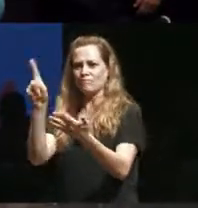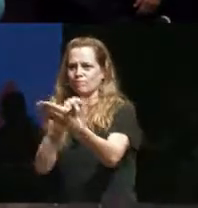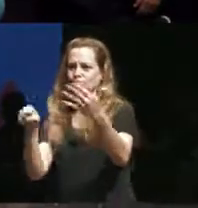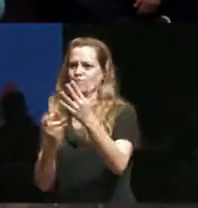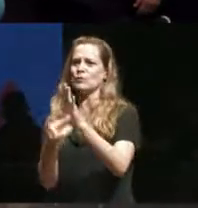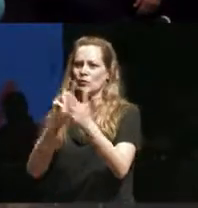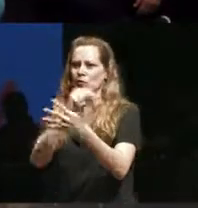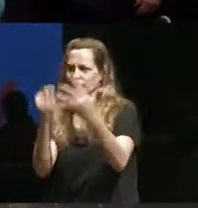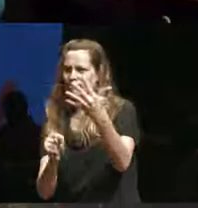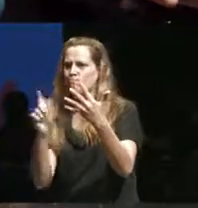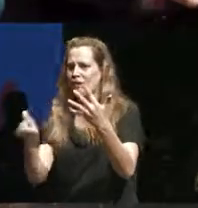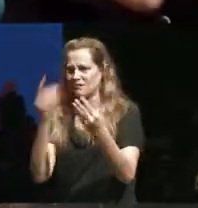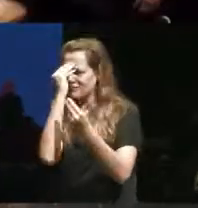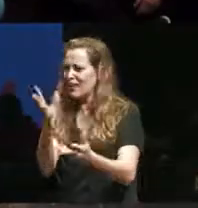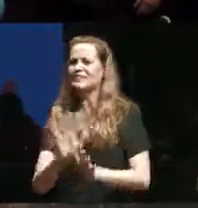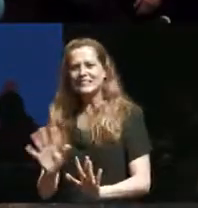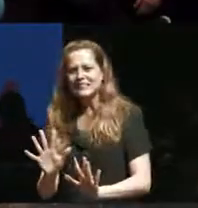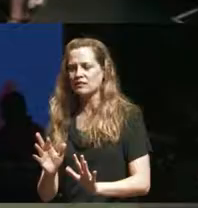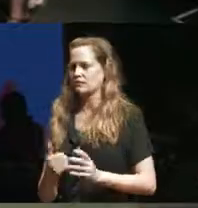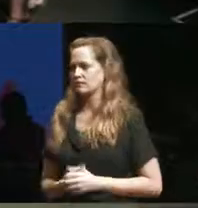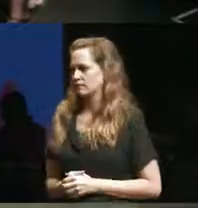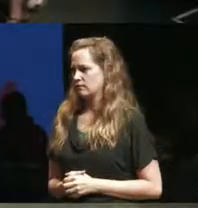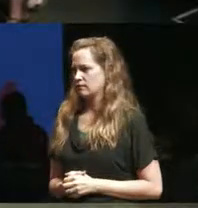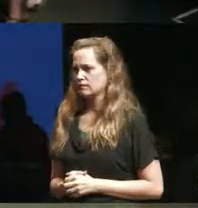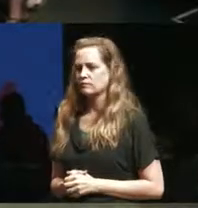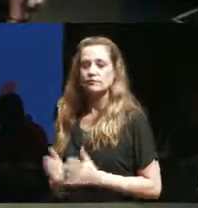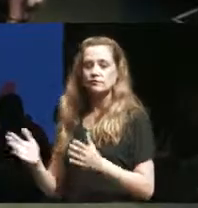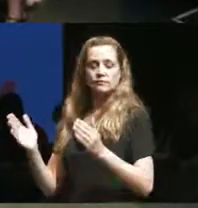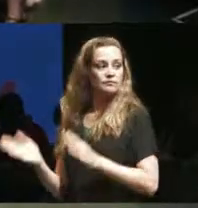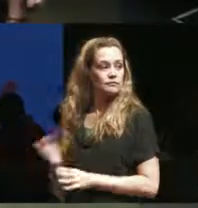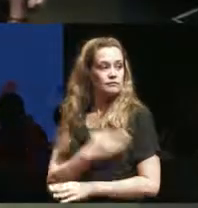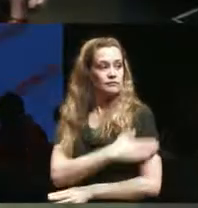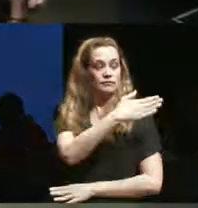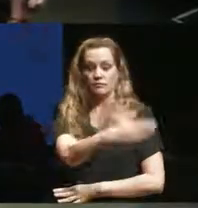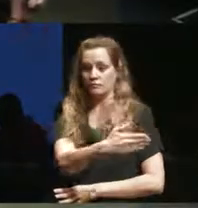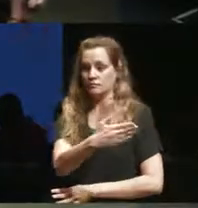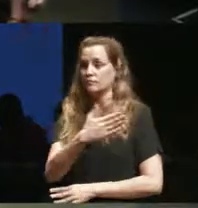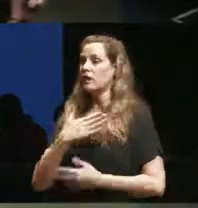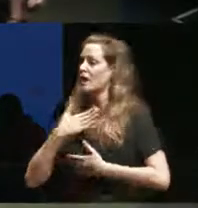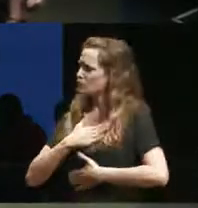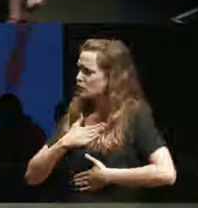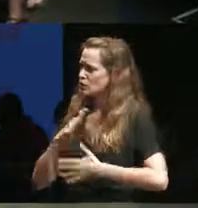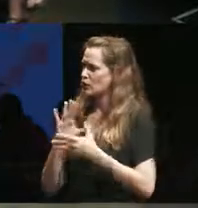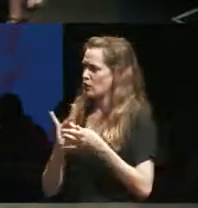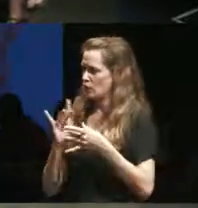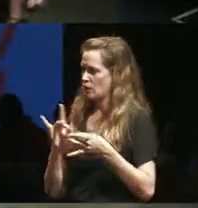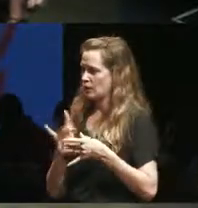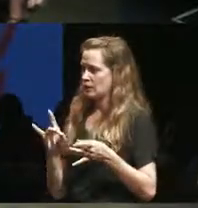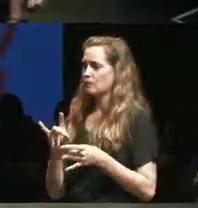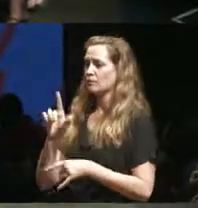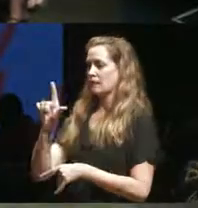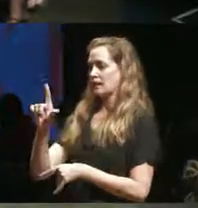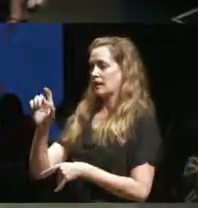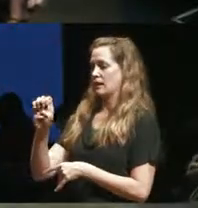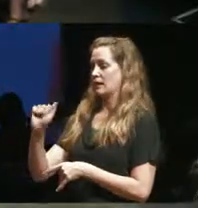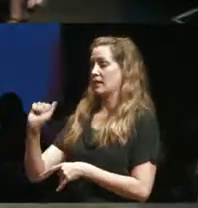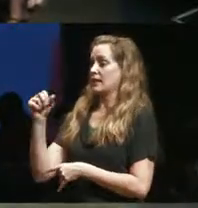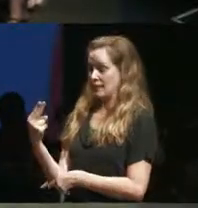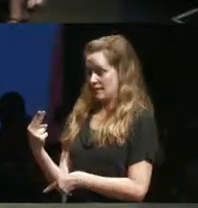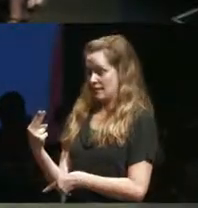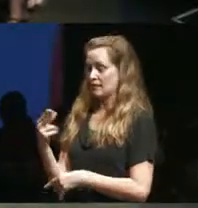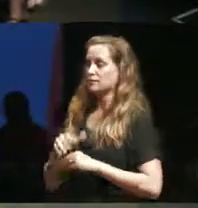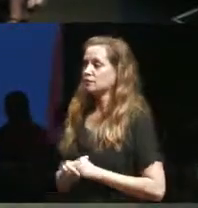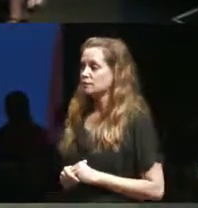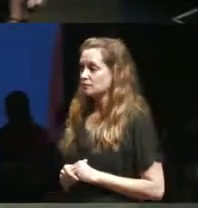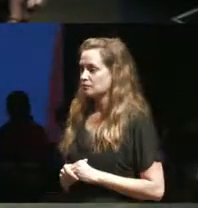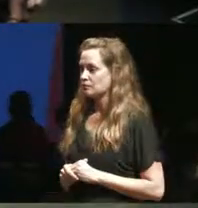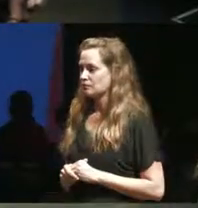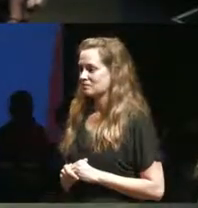Leah speaks I appreciate everything you just said and I'm I think and and way I